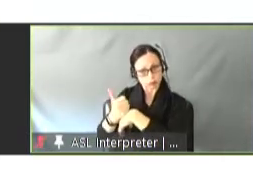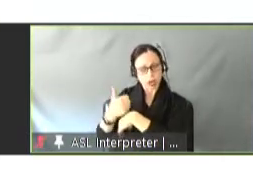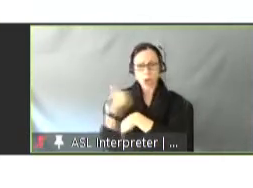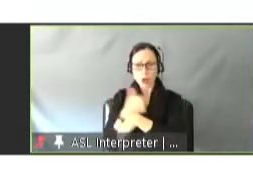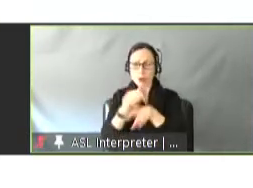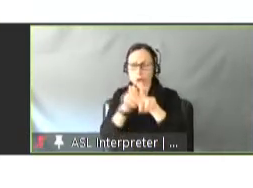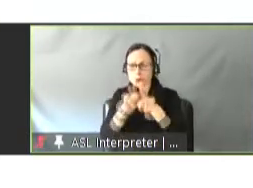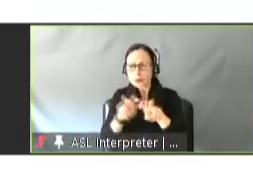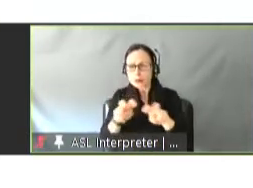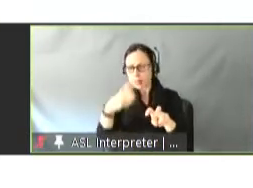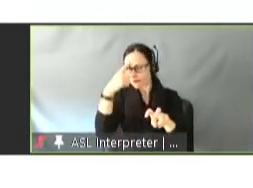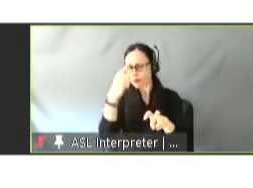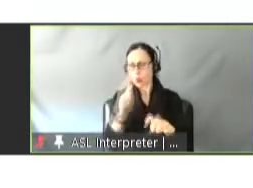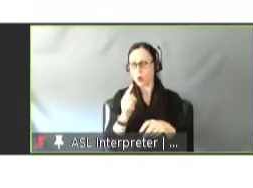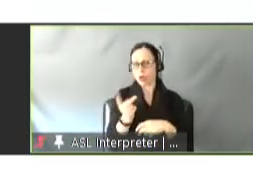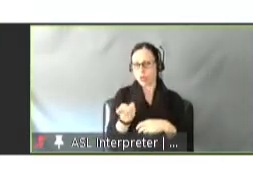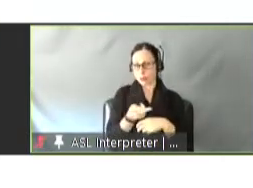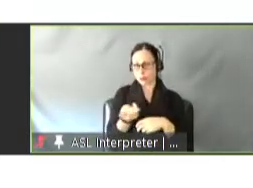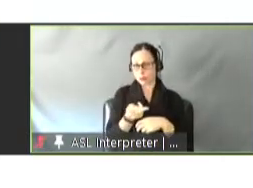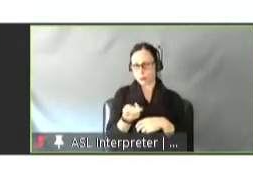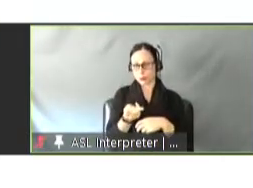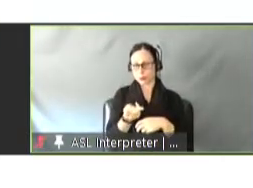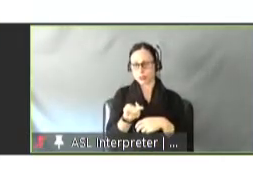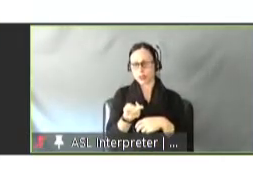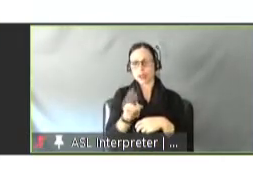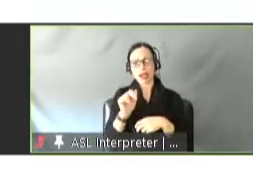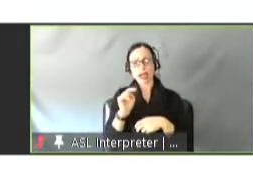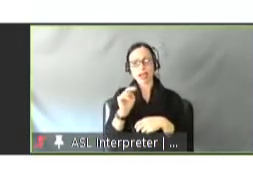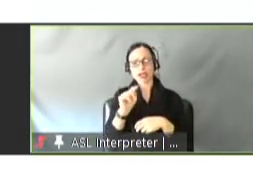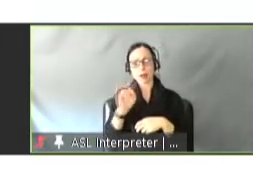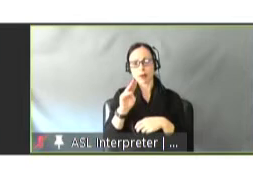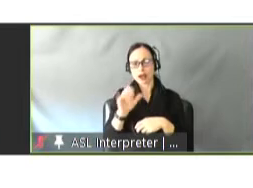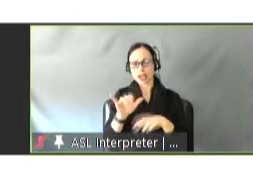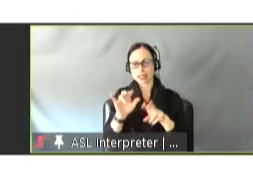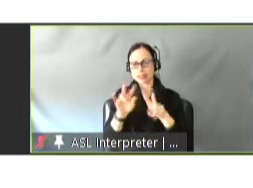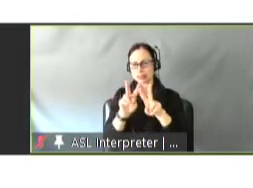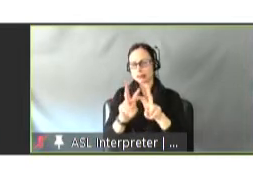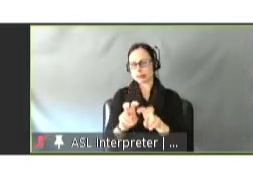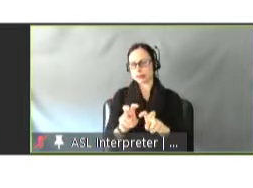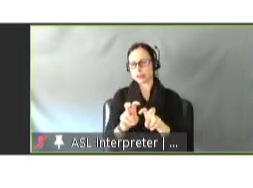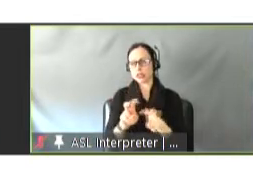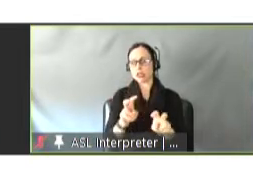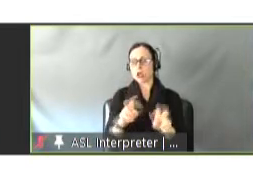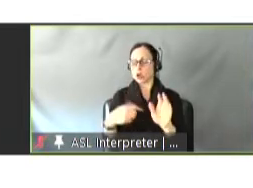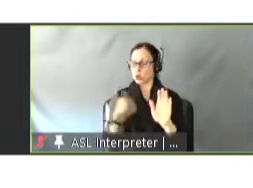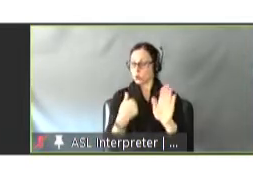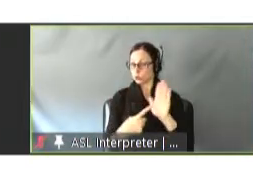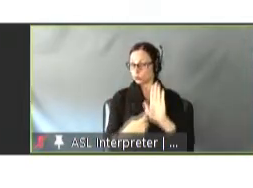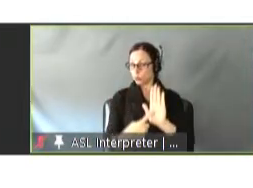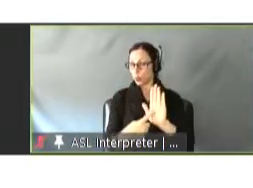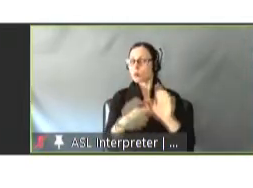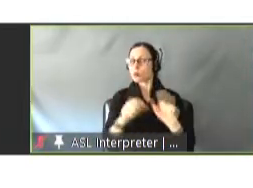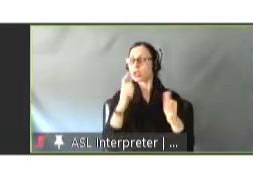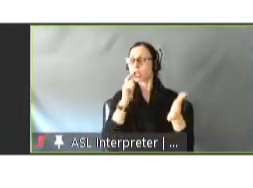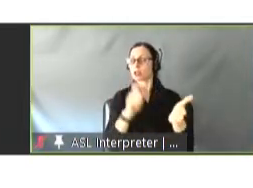first two antibody assessments and showed that we were able to detect in international units